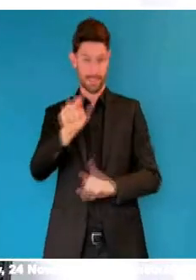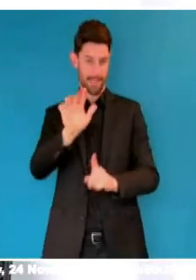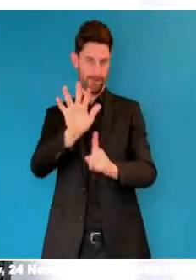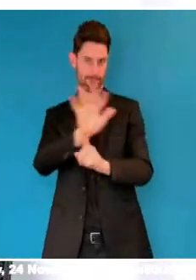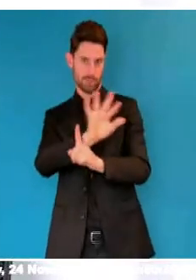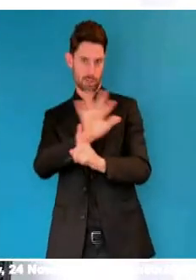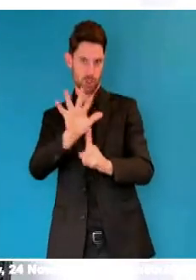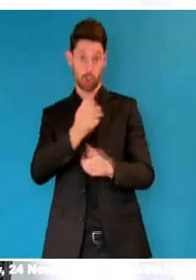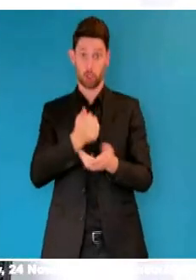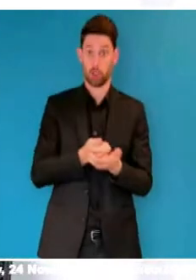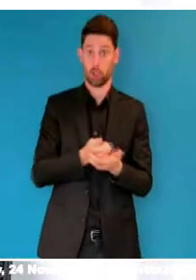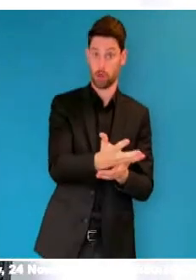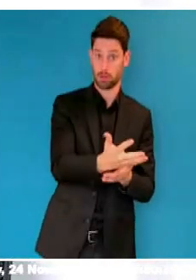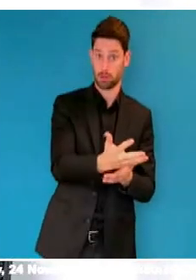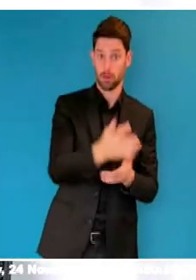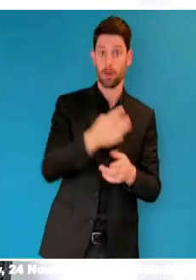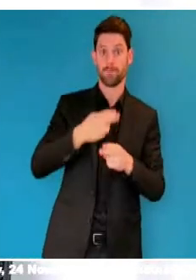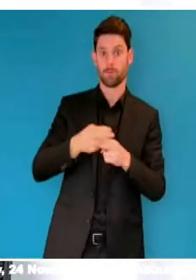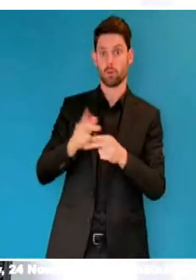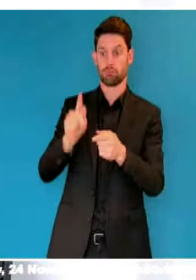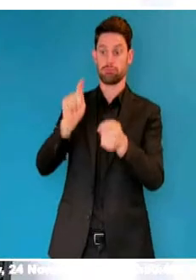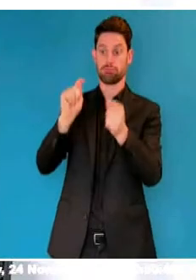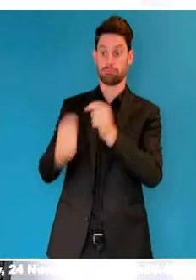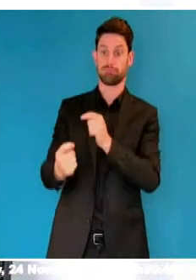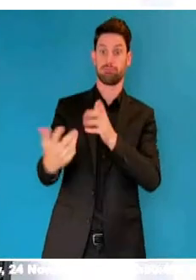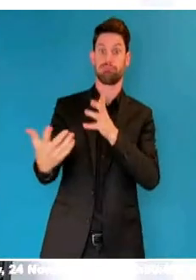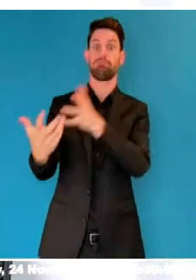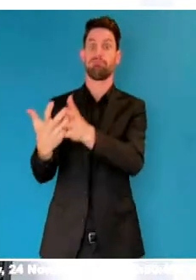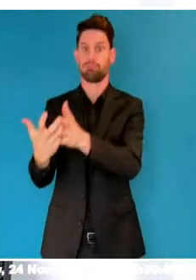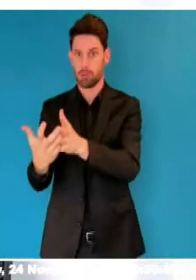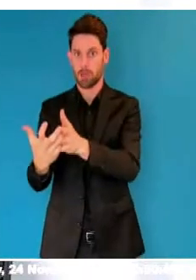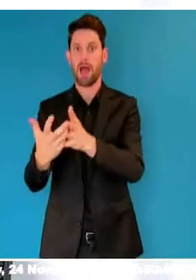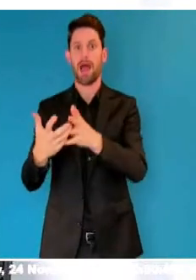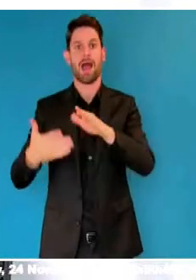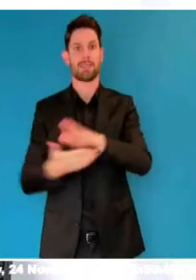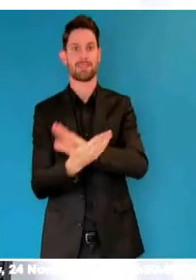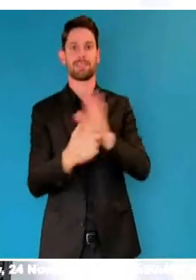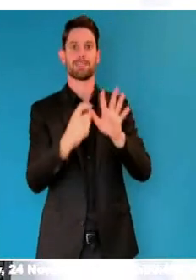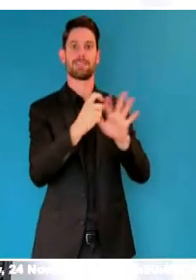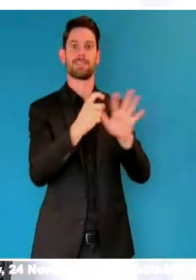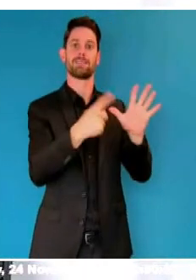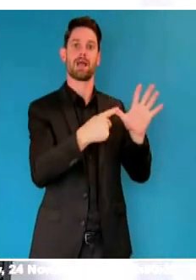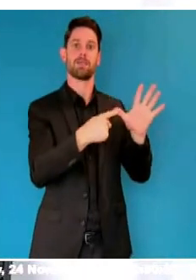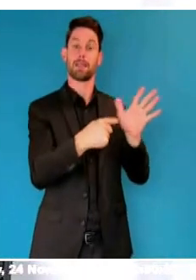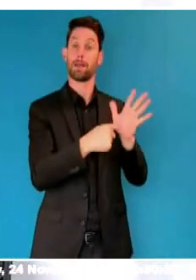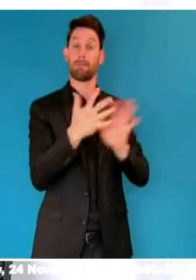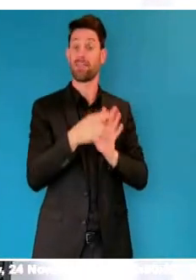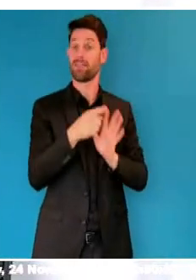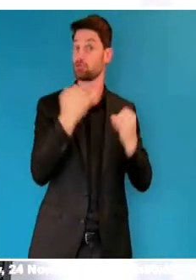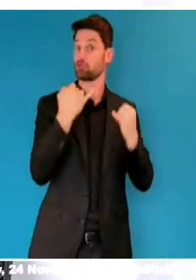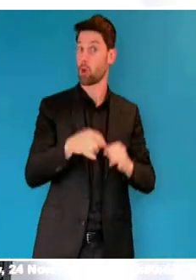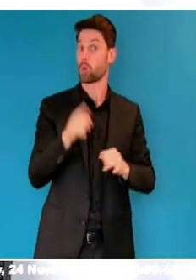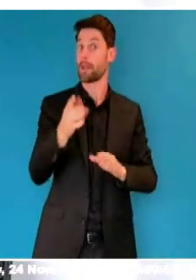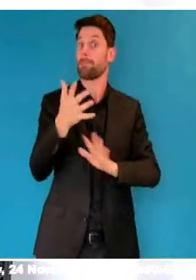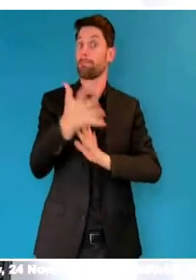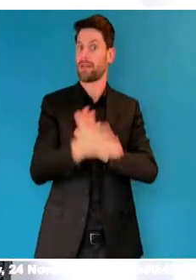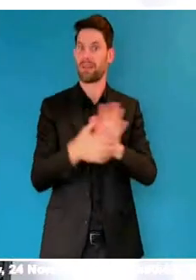of accommodation provided through the DART. Is that not correct? Is it the average cost of accommodation provided through any pathway?